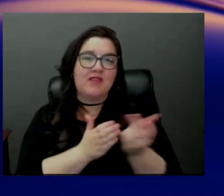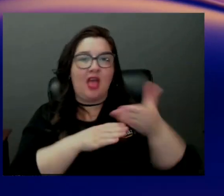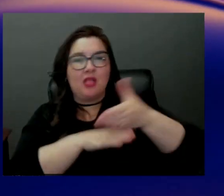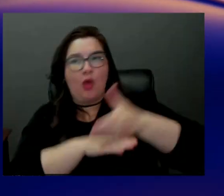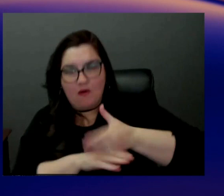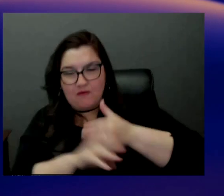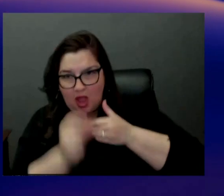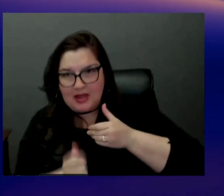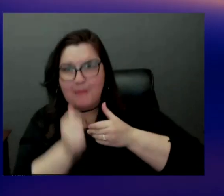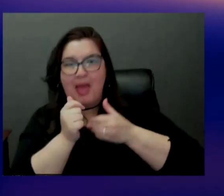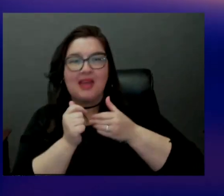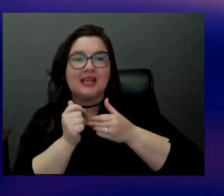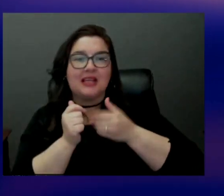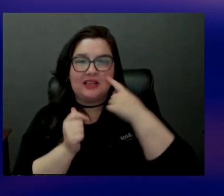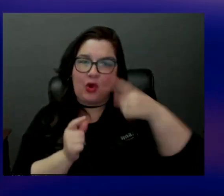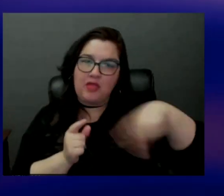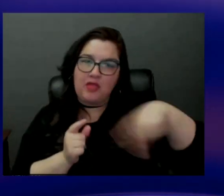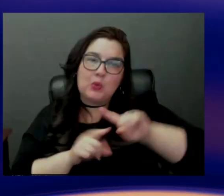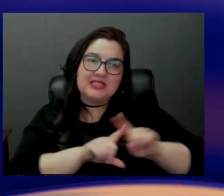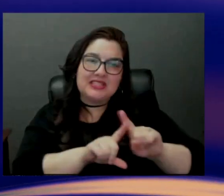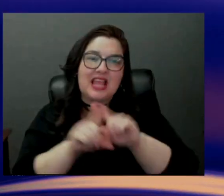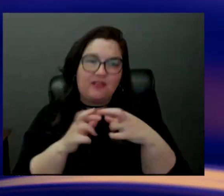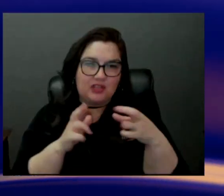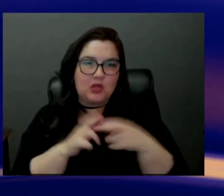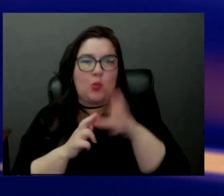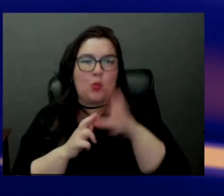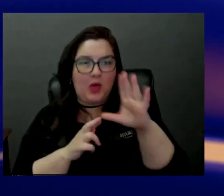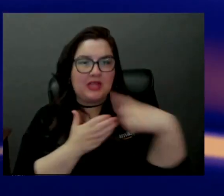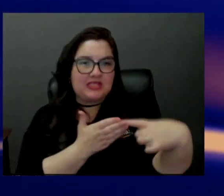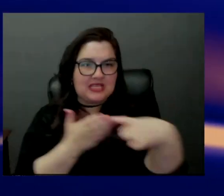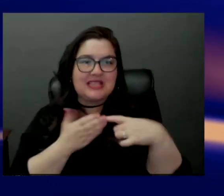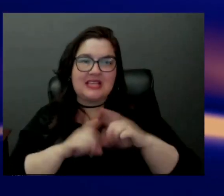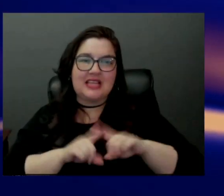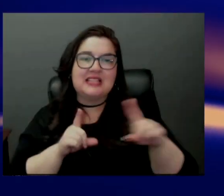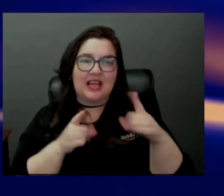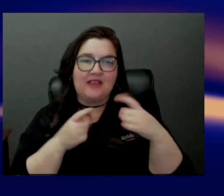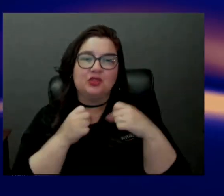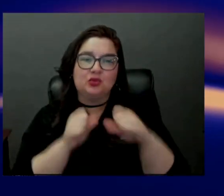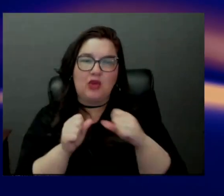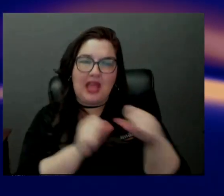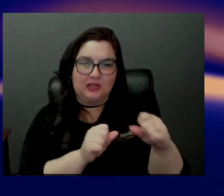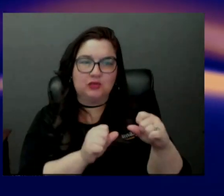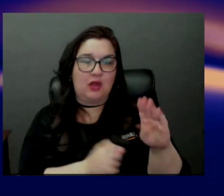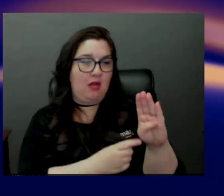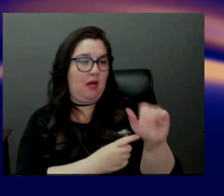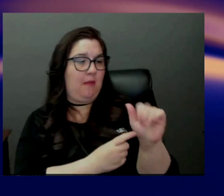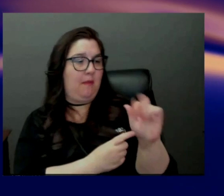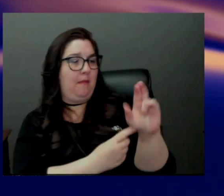And we'll talk about these different strategies as well. So Bart Castle's gonna join me on Monday,